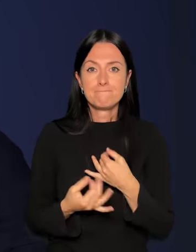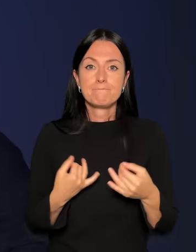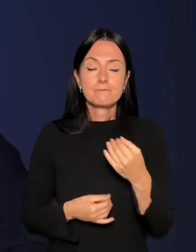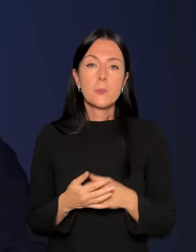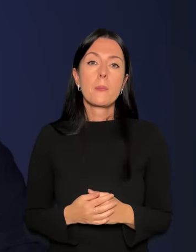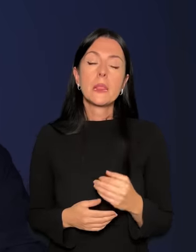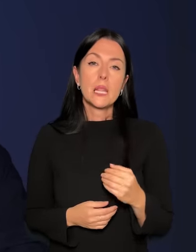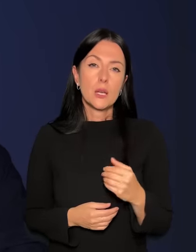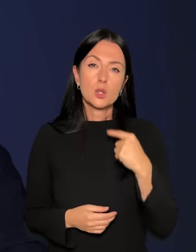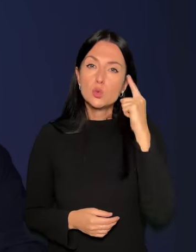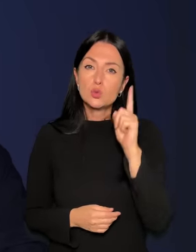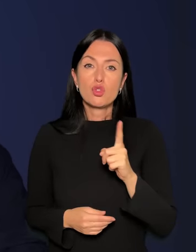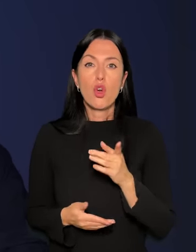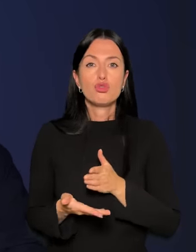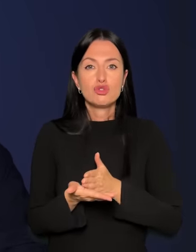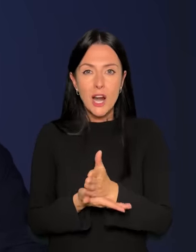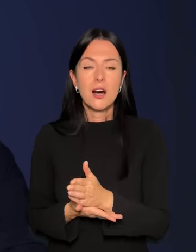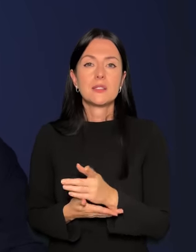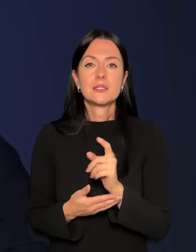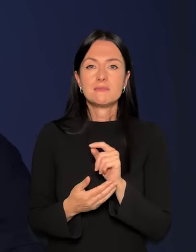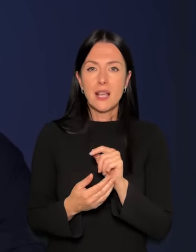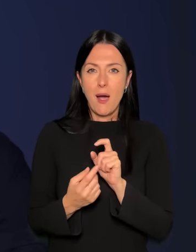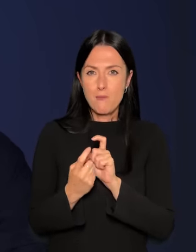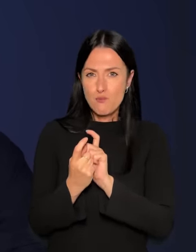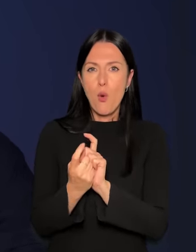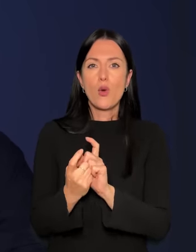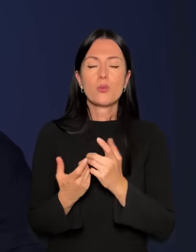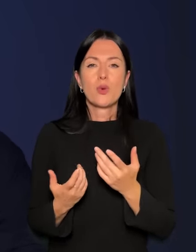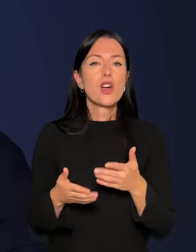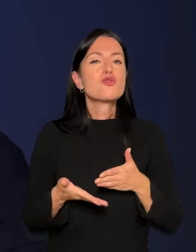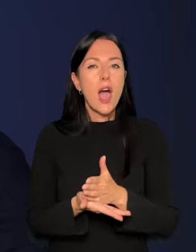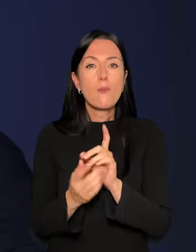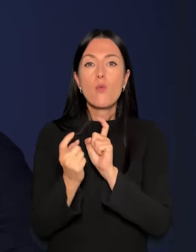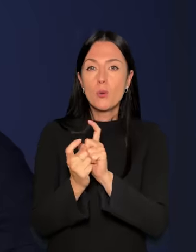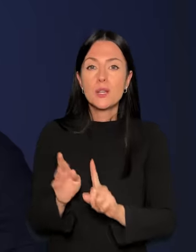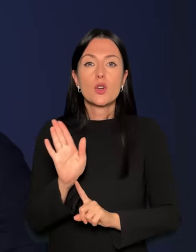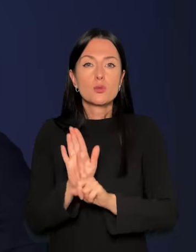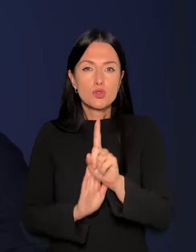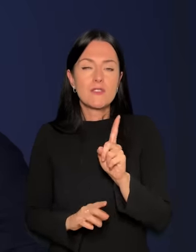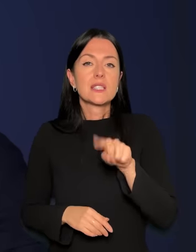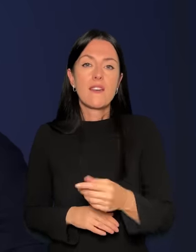Well, I think the path of fighting, or more accurately, the struggle, began even earlier